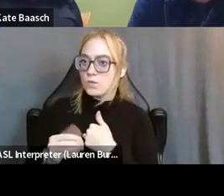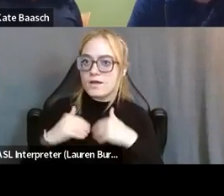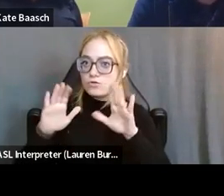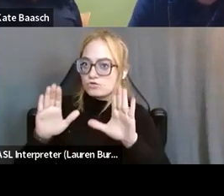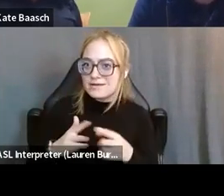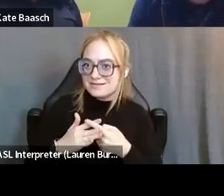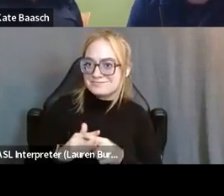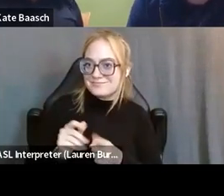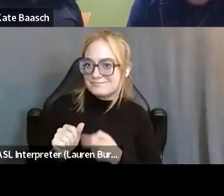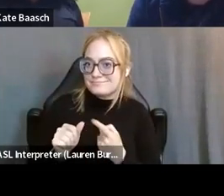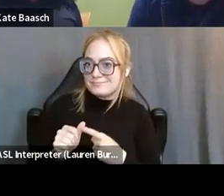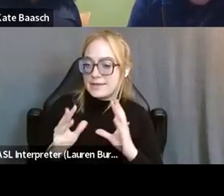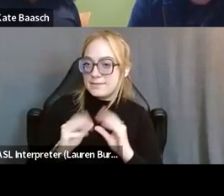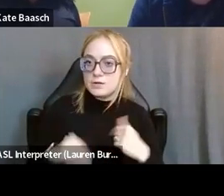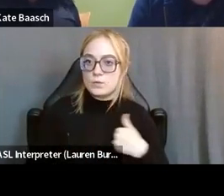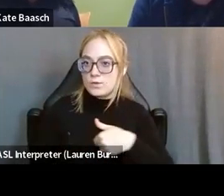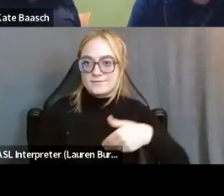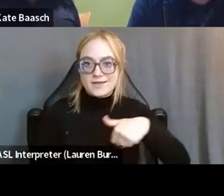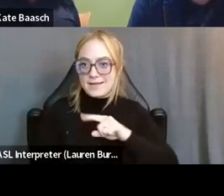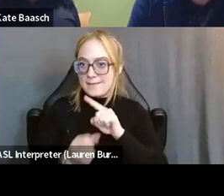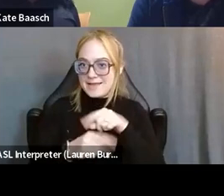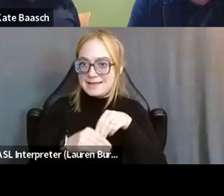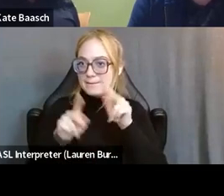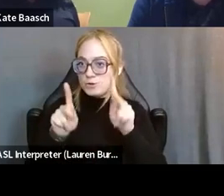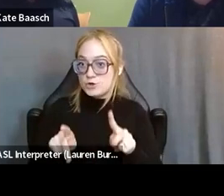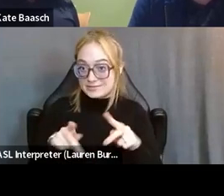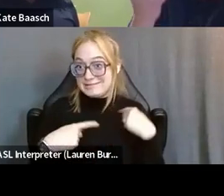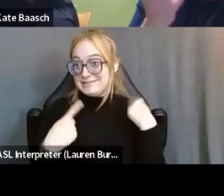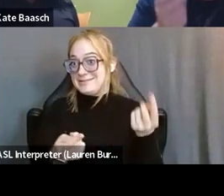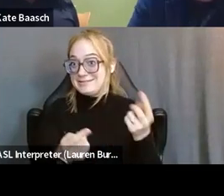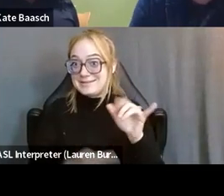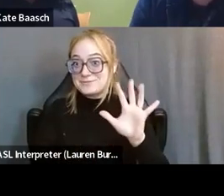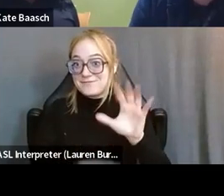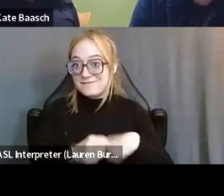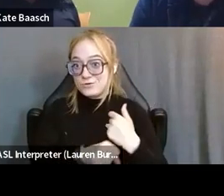and we actually haven't met in person again since then and that was five years ago now.